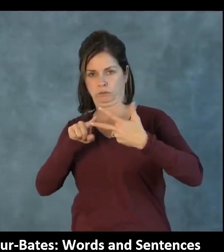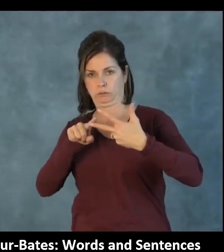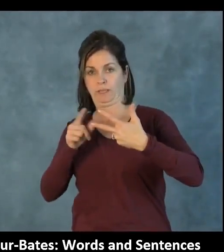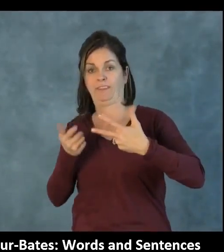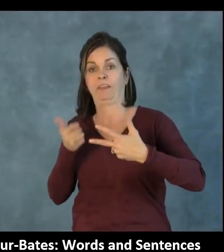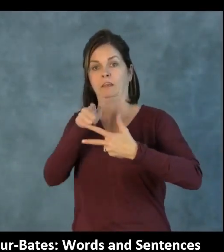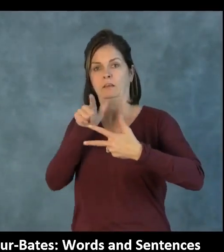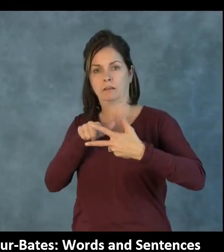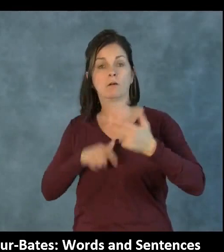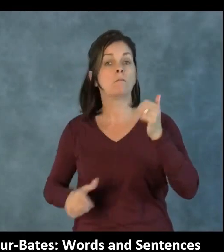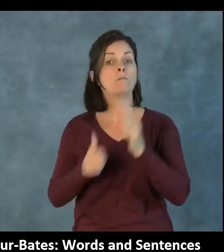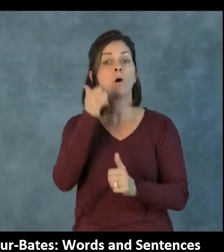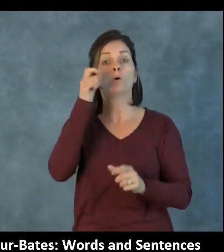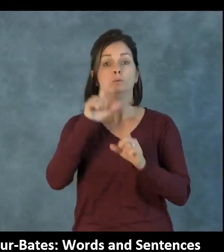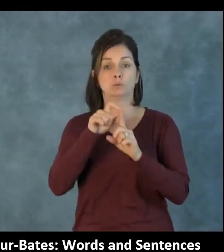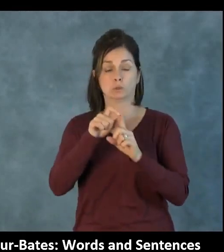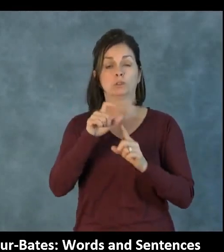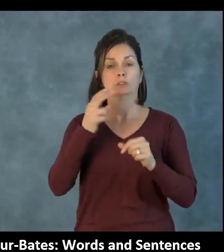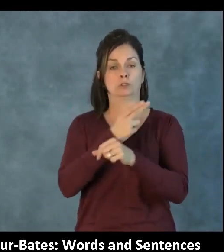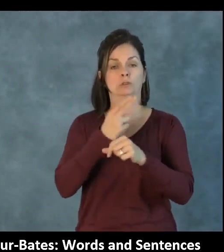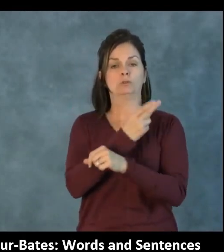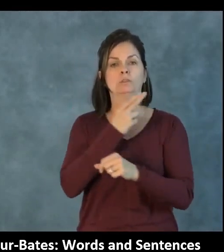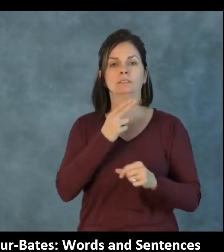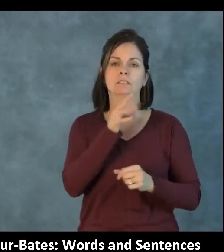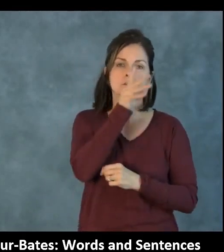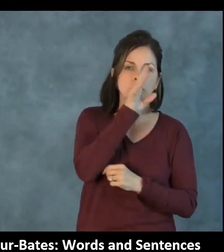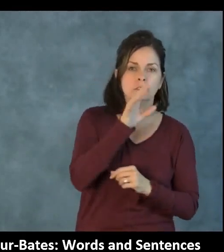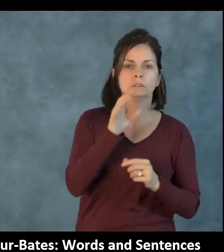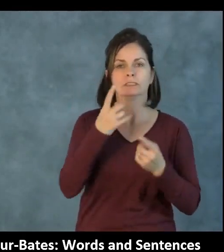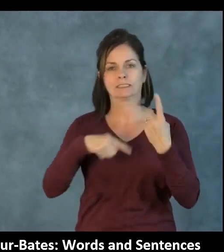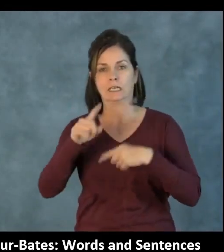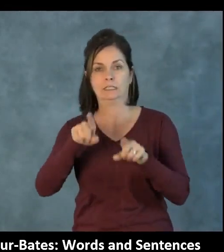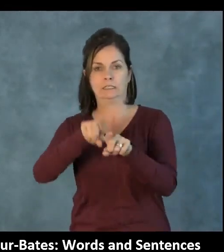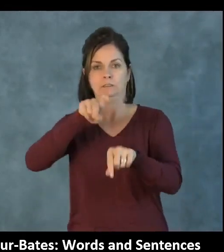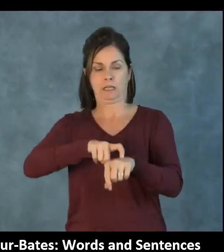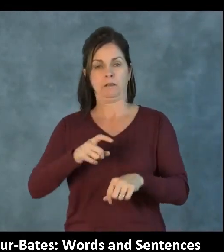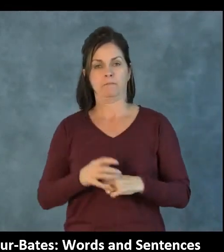both speech and sign. This is something that would be interesting to track